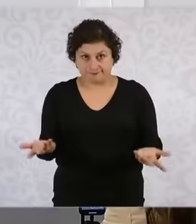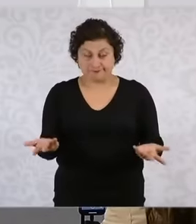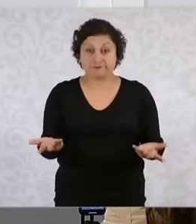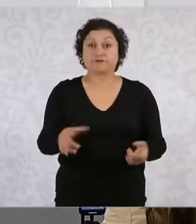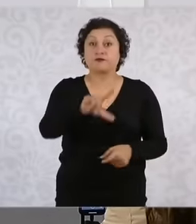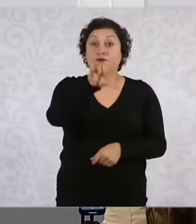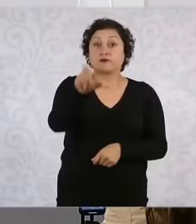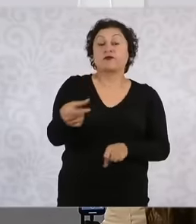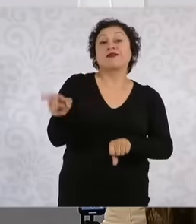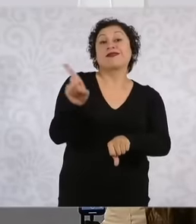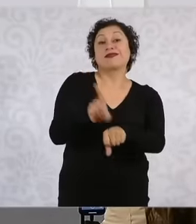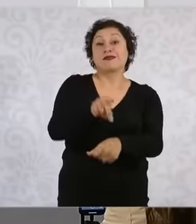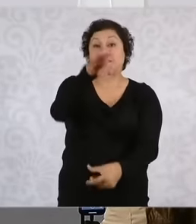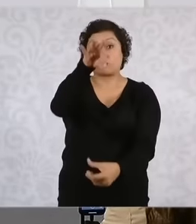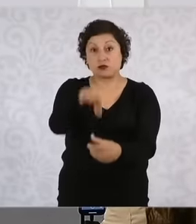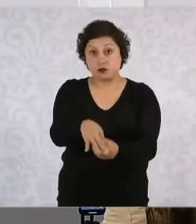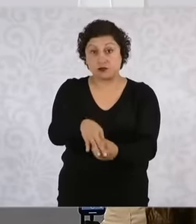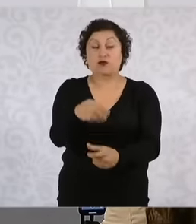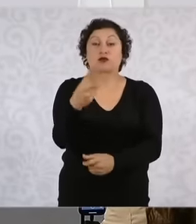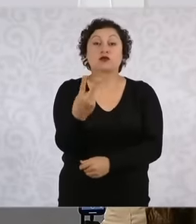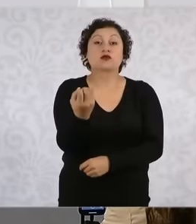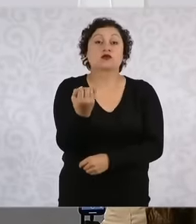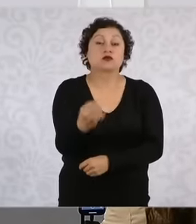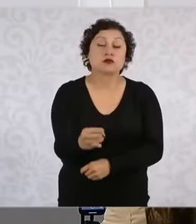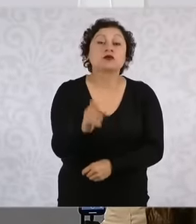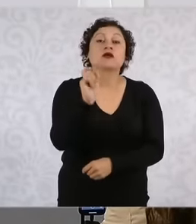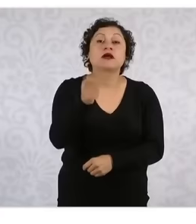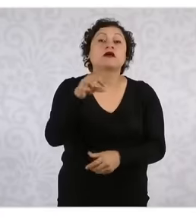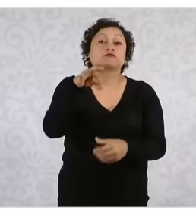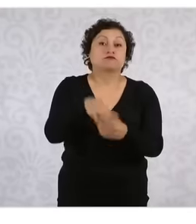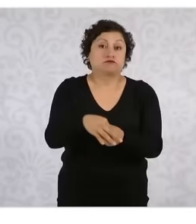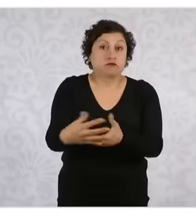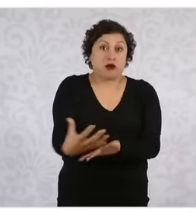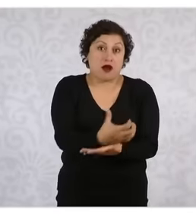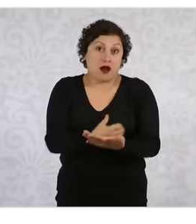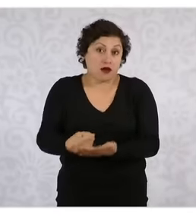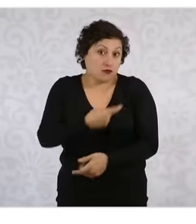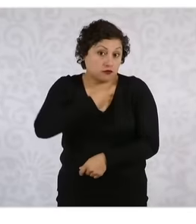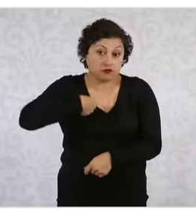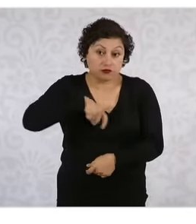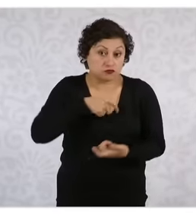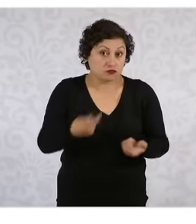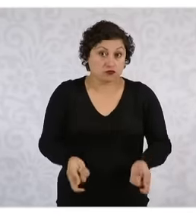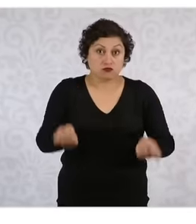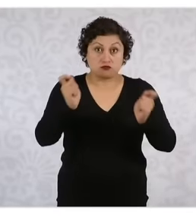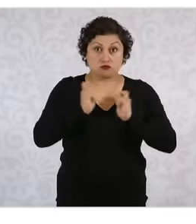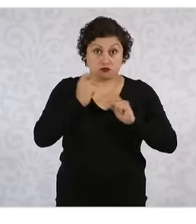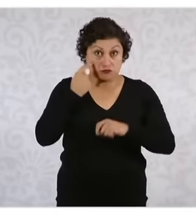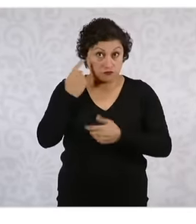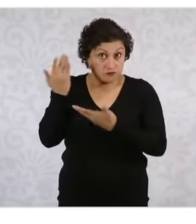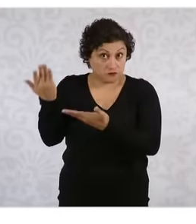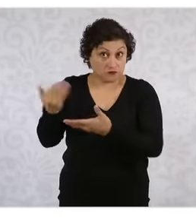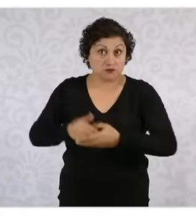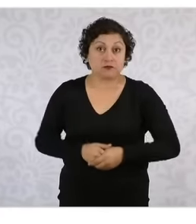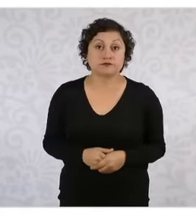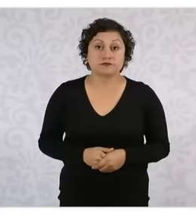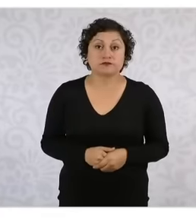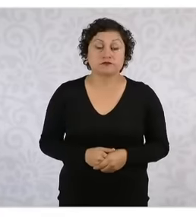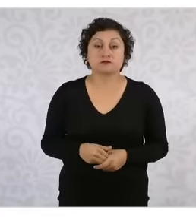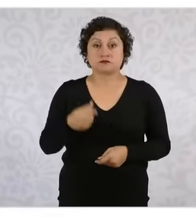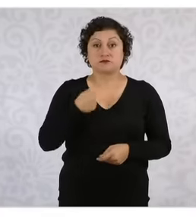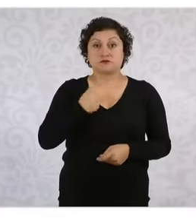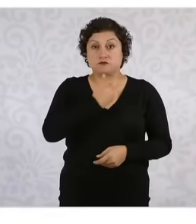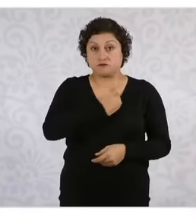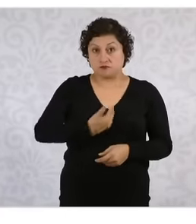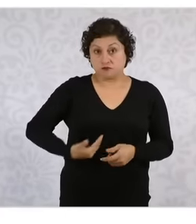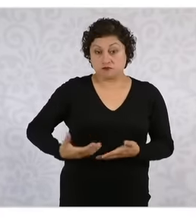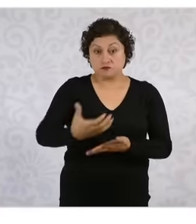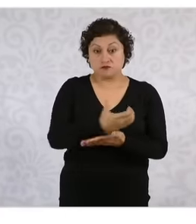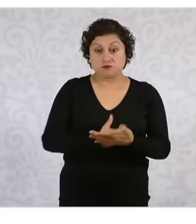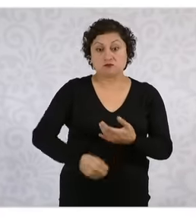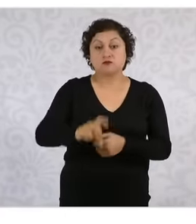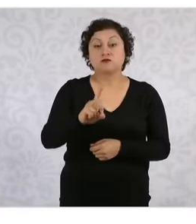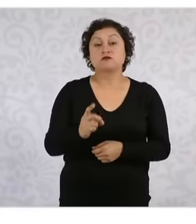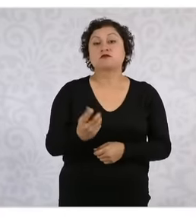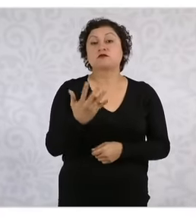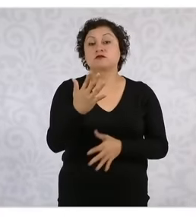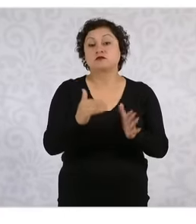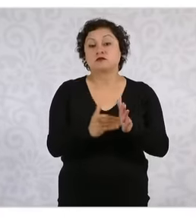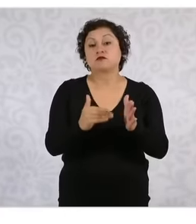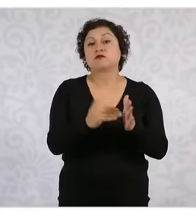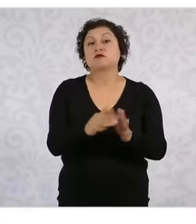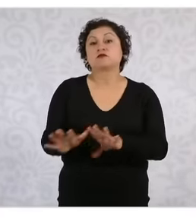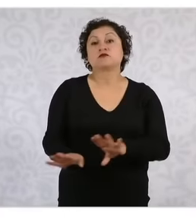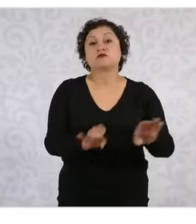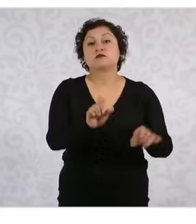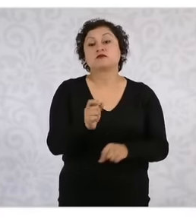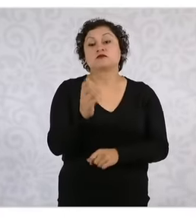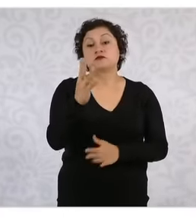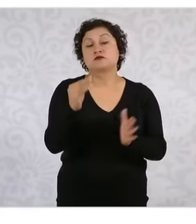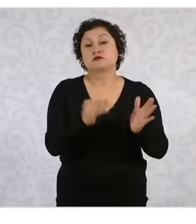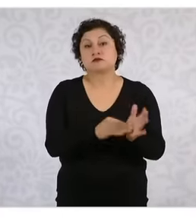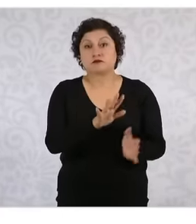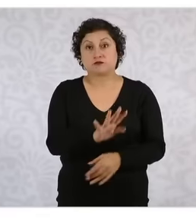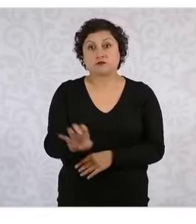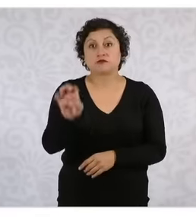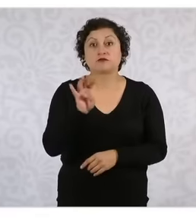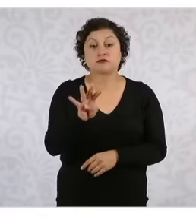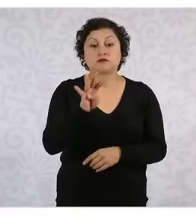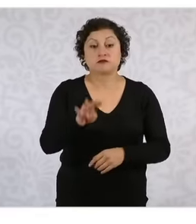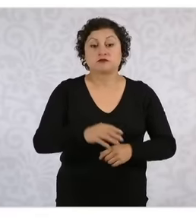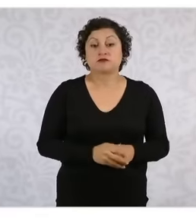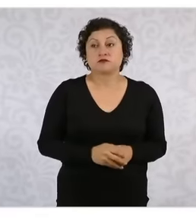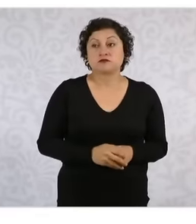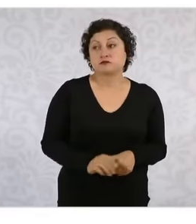voting in the case of the presidency, I obtained 35.92 4.519, how much did the candidate of the prian get